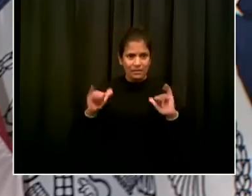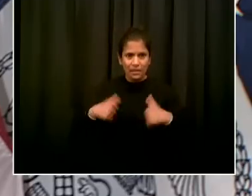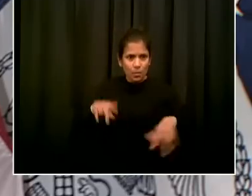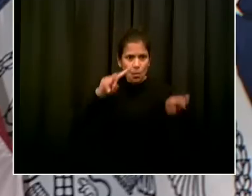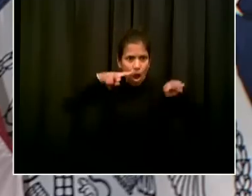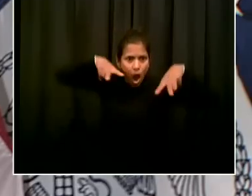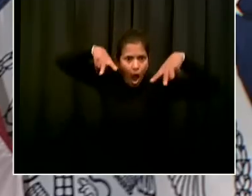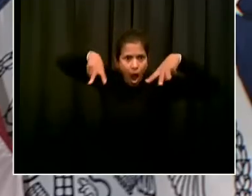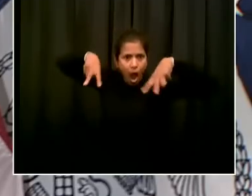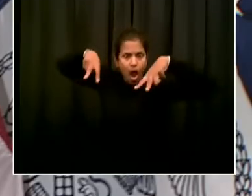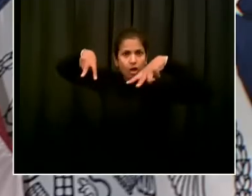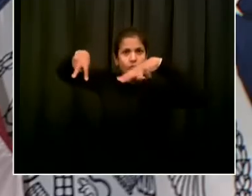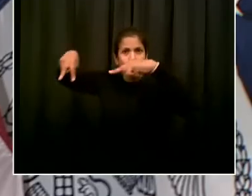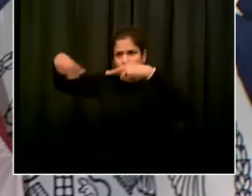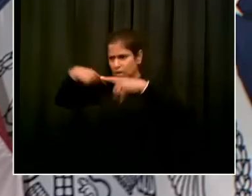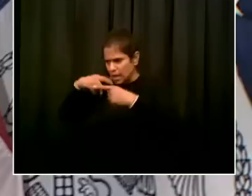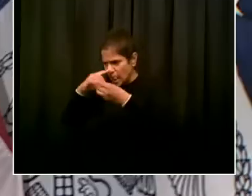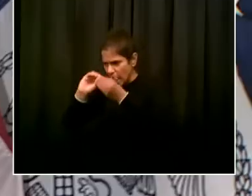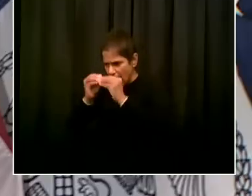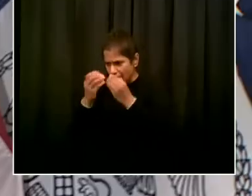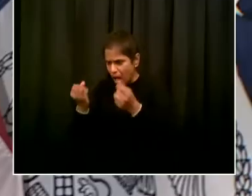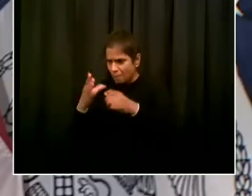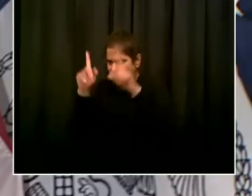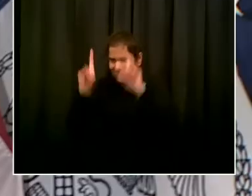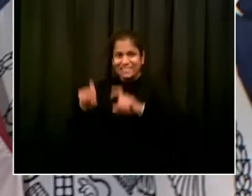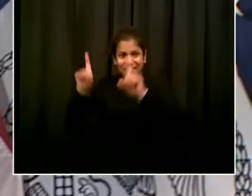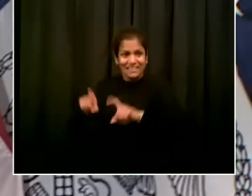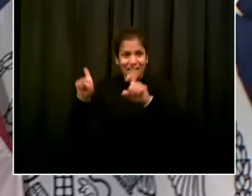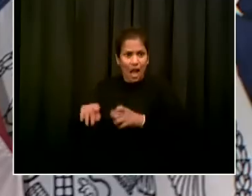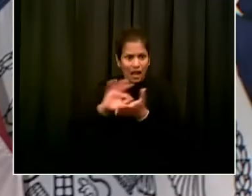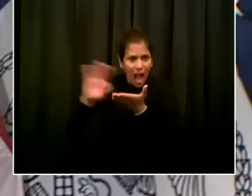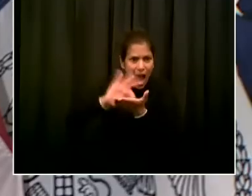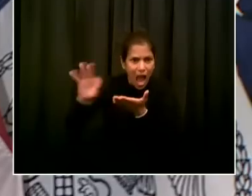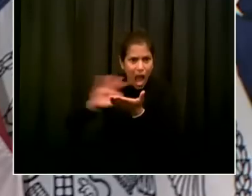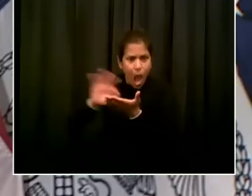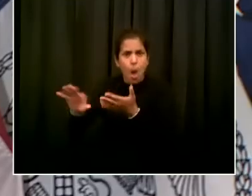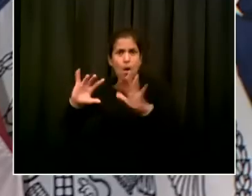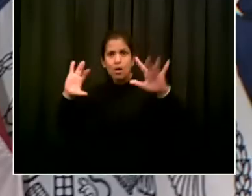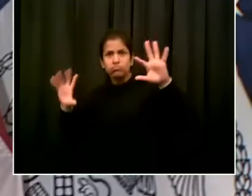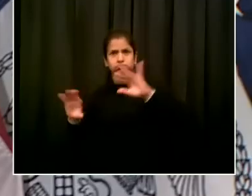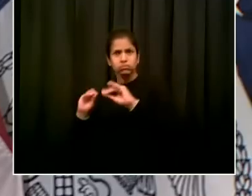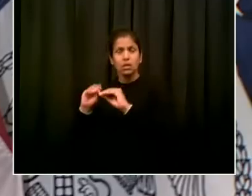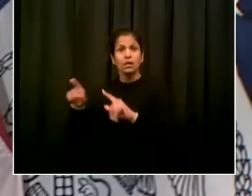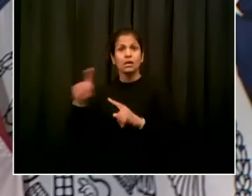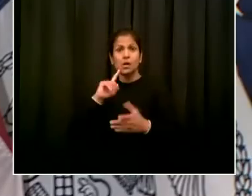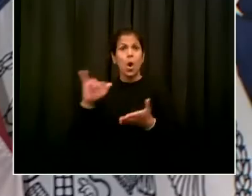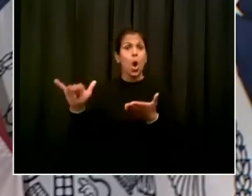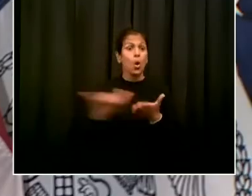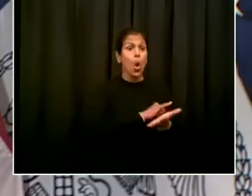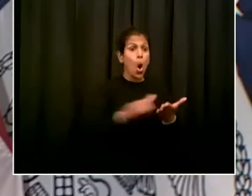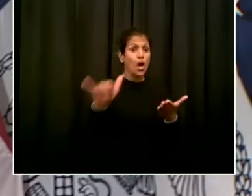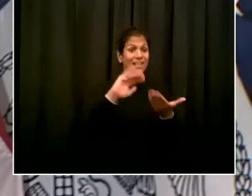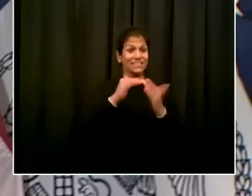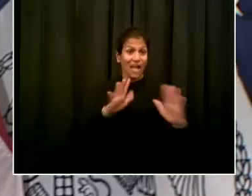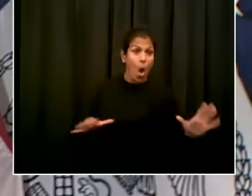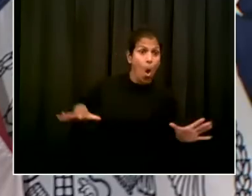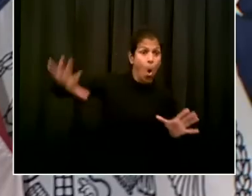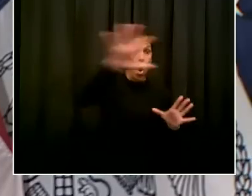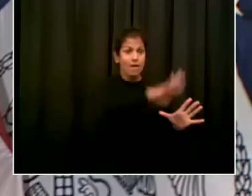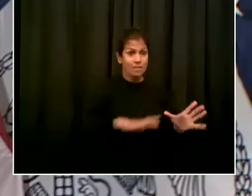SITUATION VERY CAREFULLY, AND WE ARE GOING TO ANALYZE THE DATA TODAY. TO UPDATE PEOPLE TOMORROW BASED ON IT. THE IMPORTANT THING TO RECOGNIZE HERE IS THAT AS WE